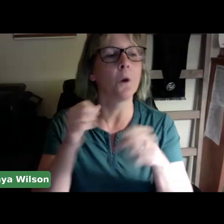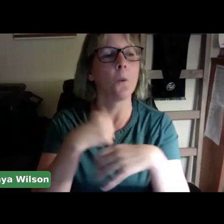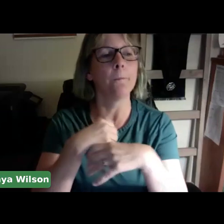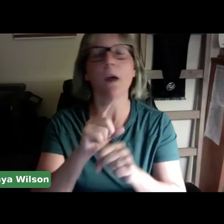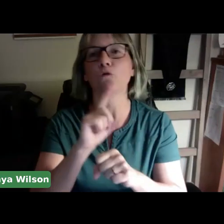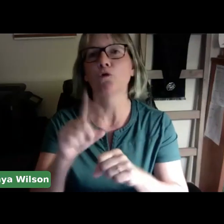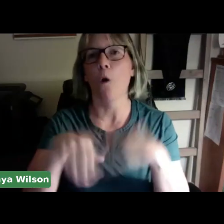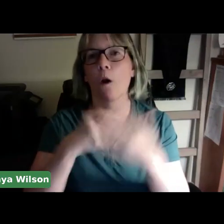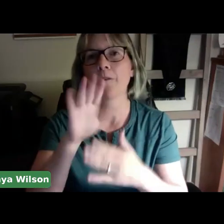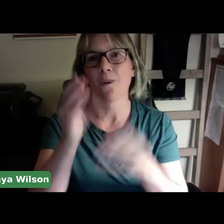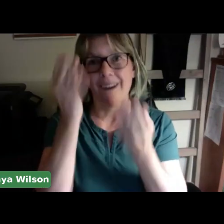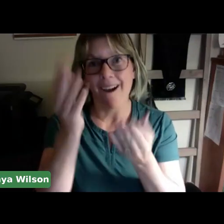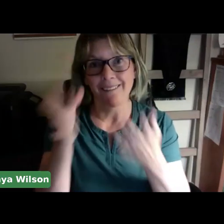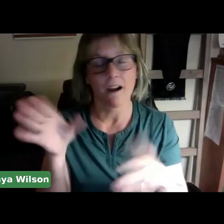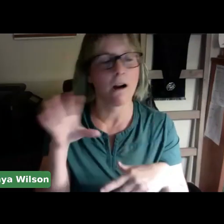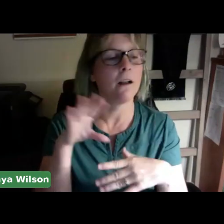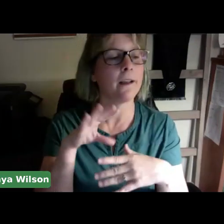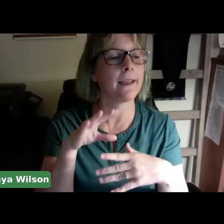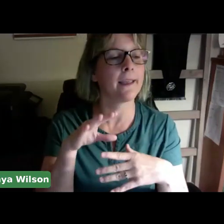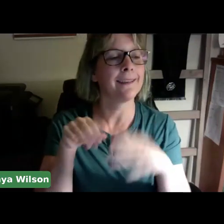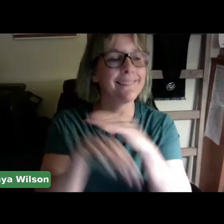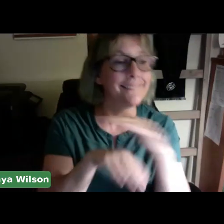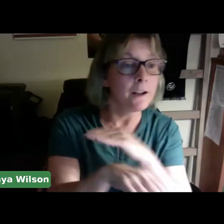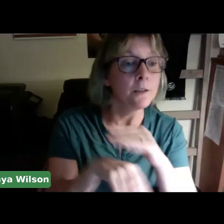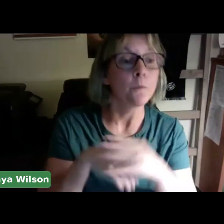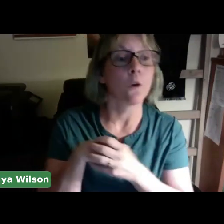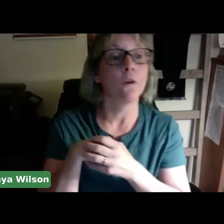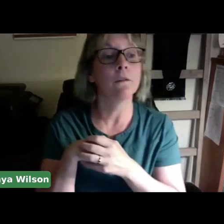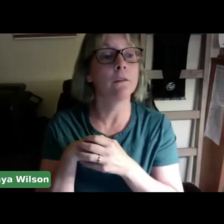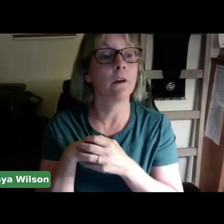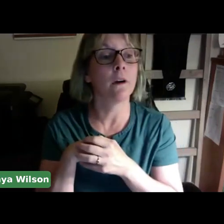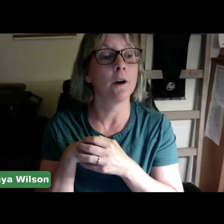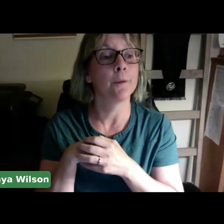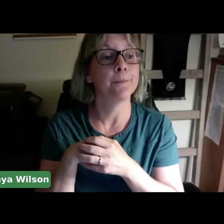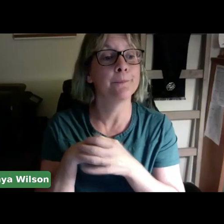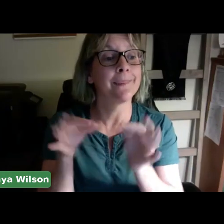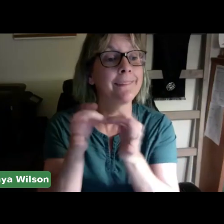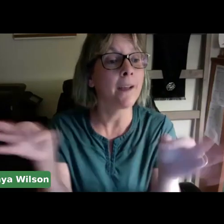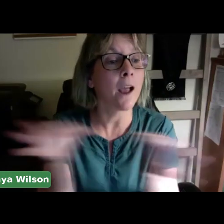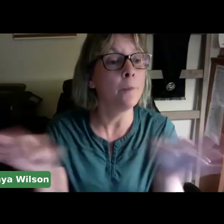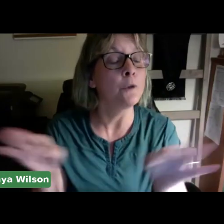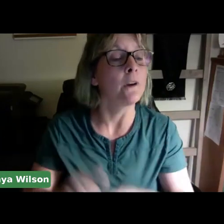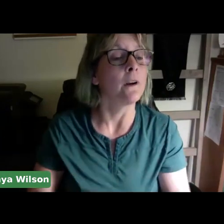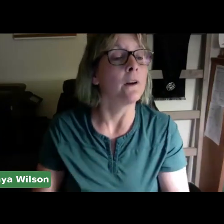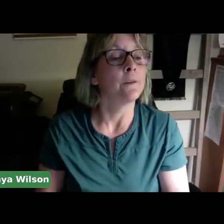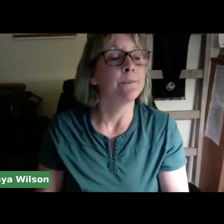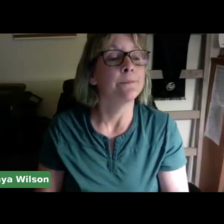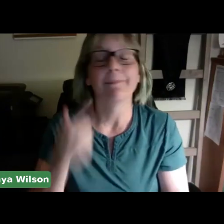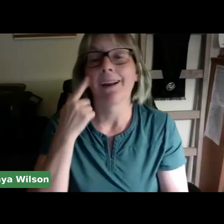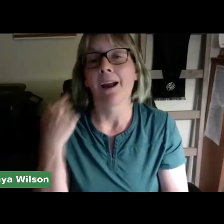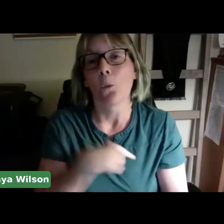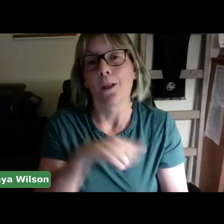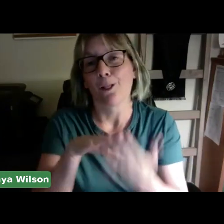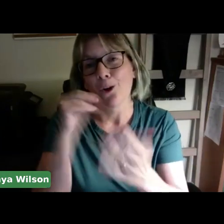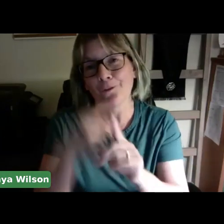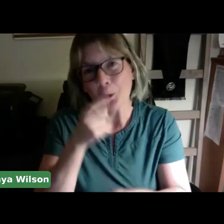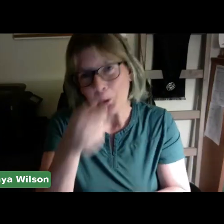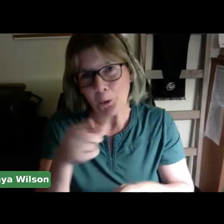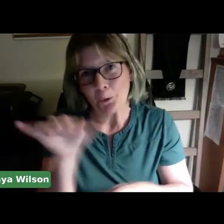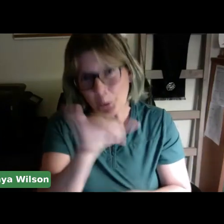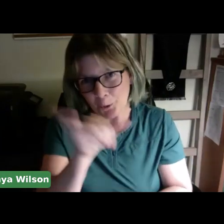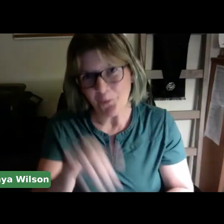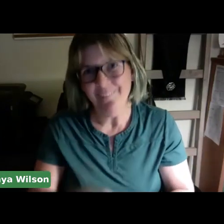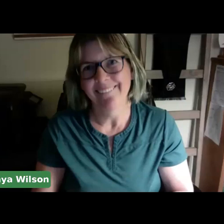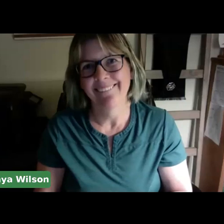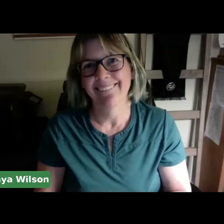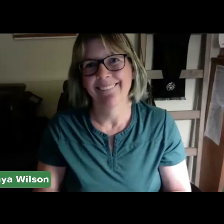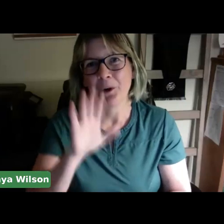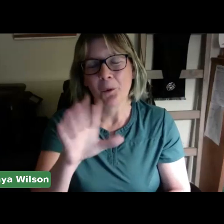So just making sure that all of your information is accessible. Because we learned from you